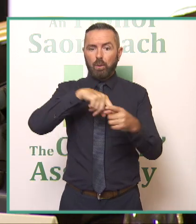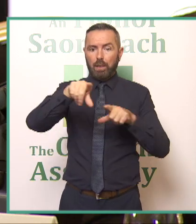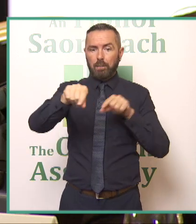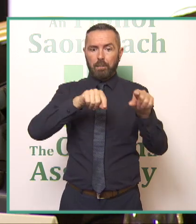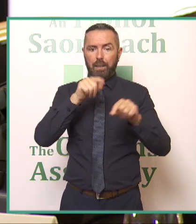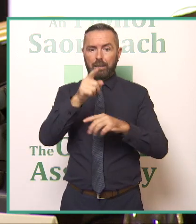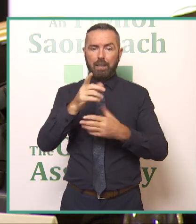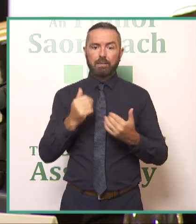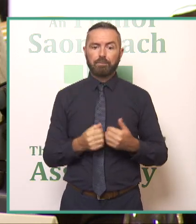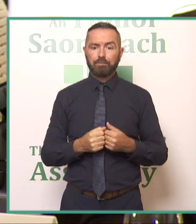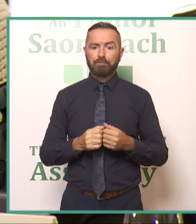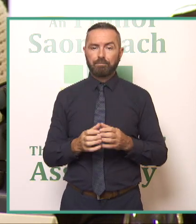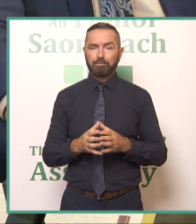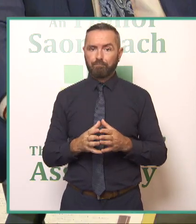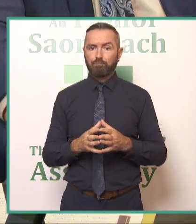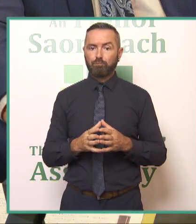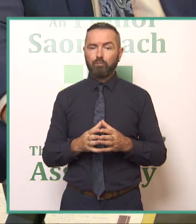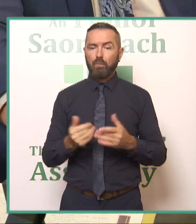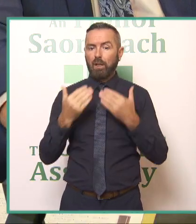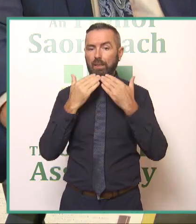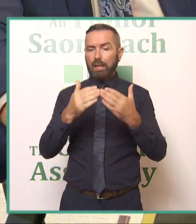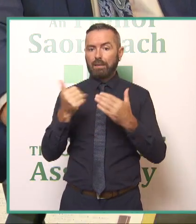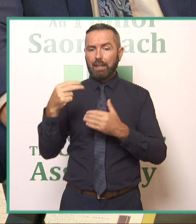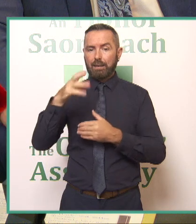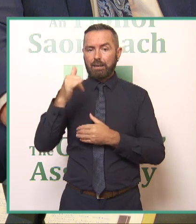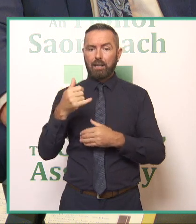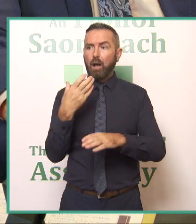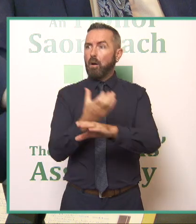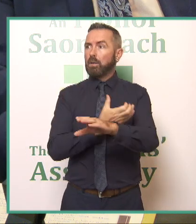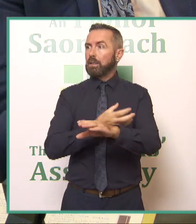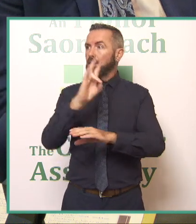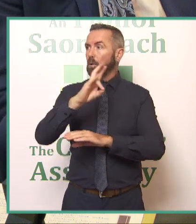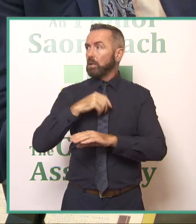choice that we made thanks Andy I'm actually going to keep the the questions to here for now